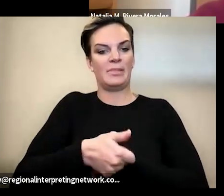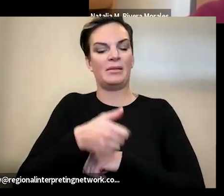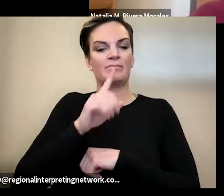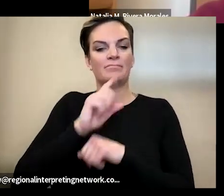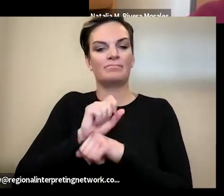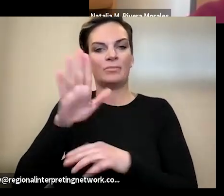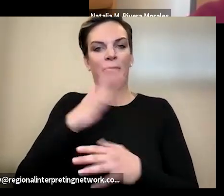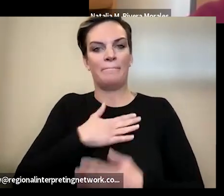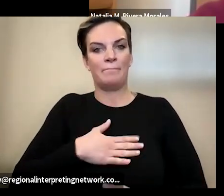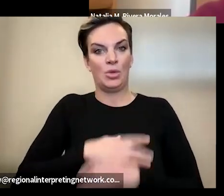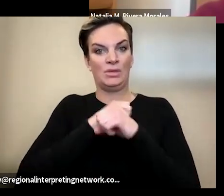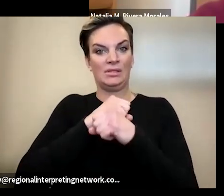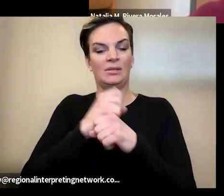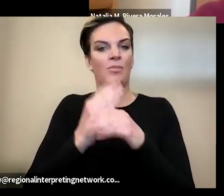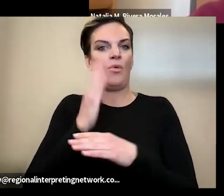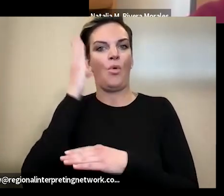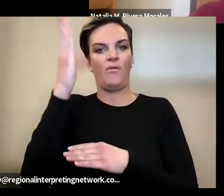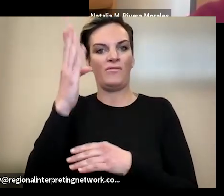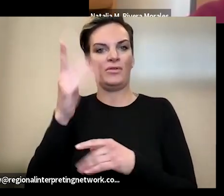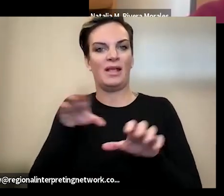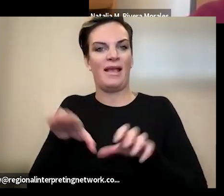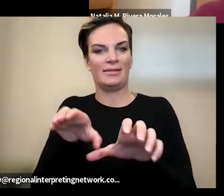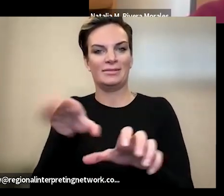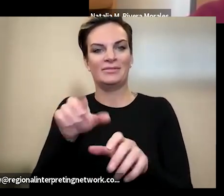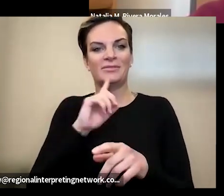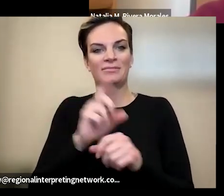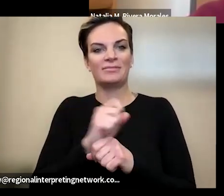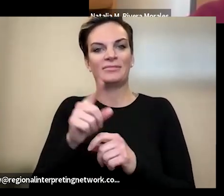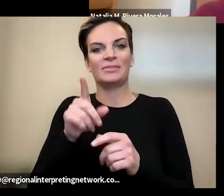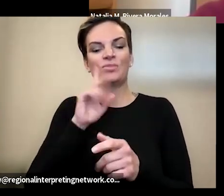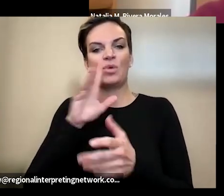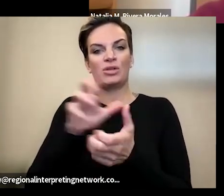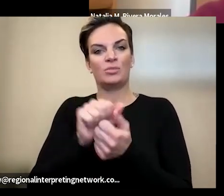of your body, especially the tissue around your joints, all the soft tissue around your joints